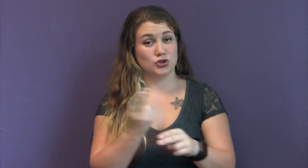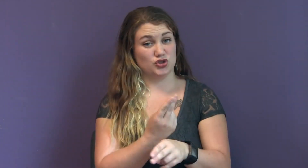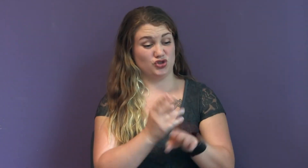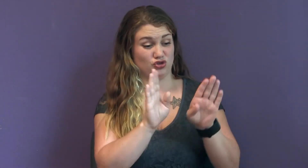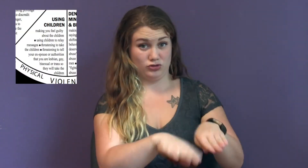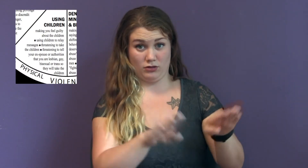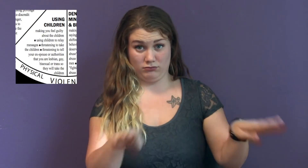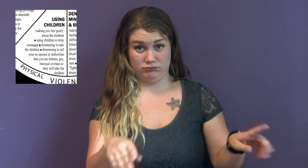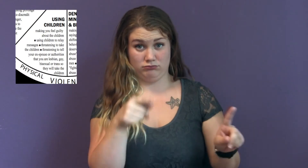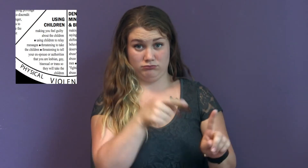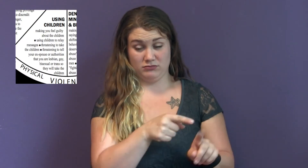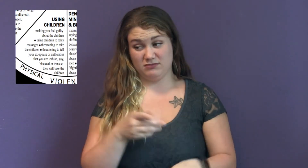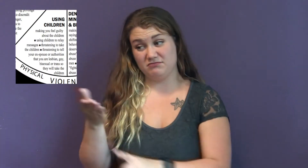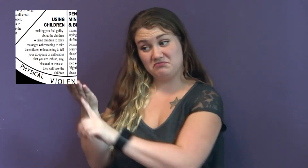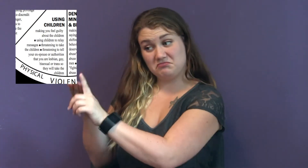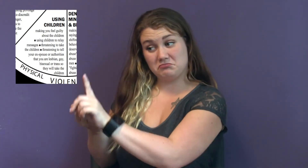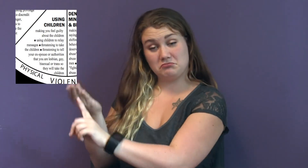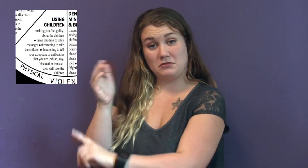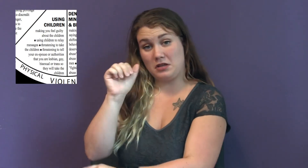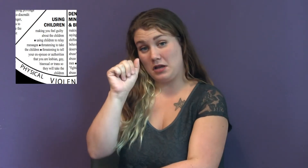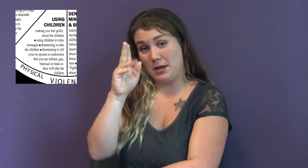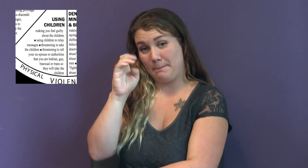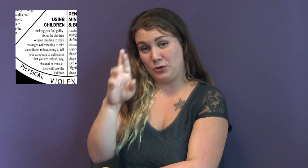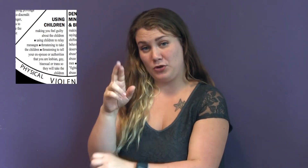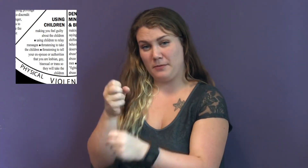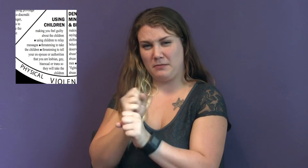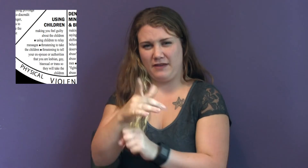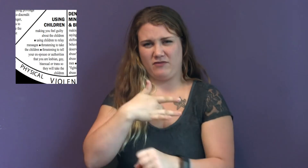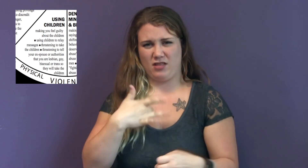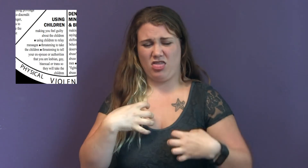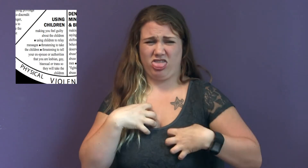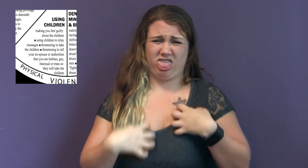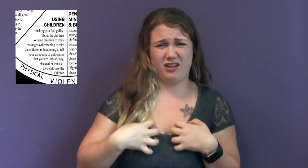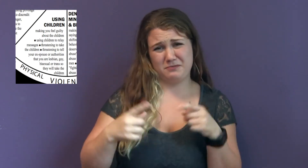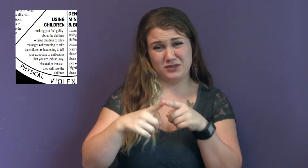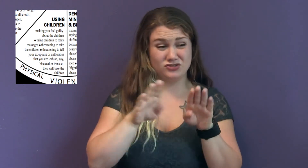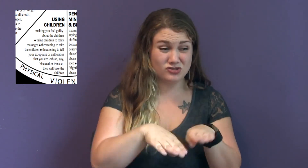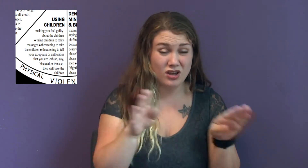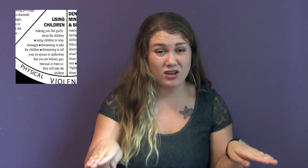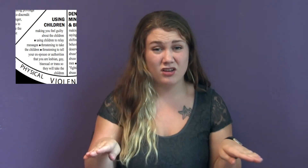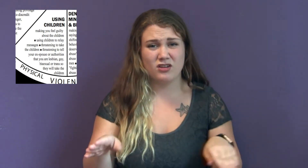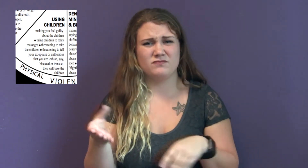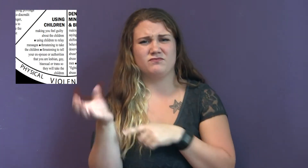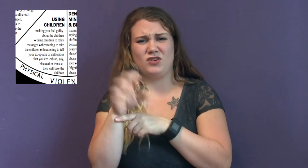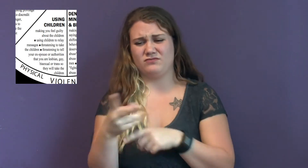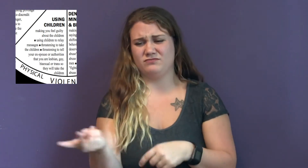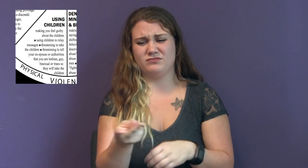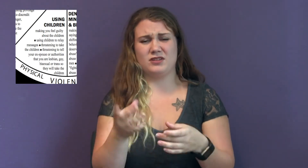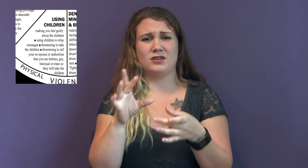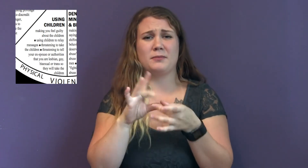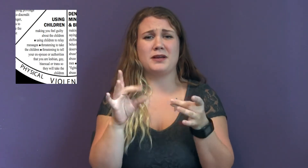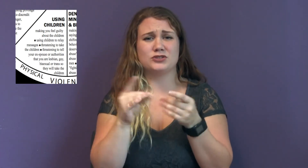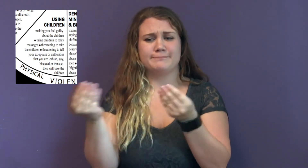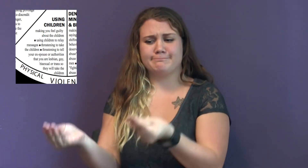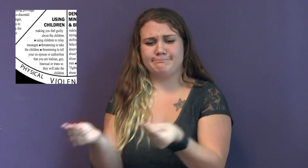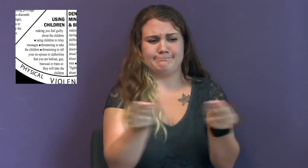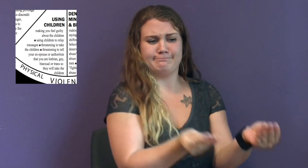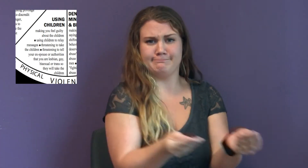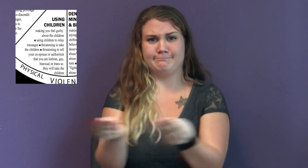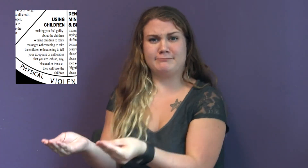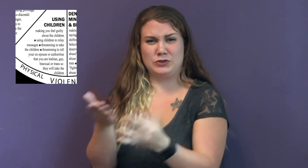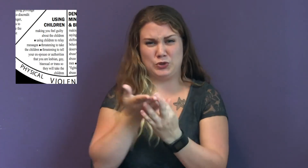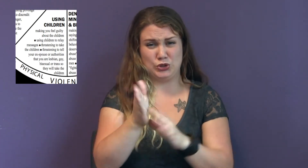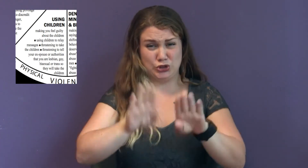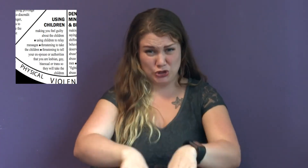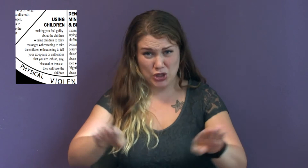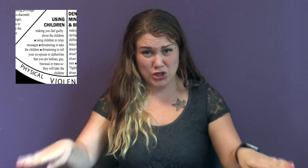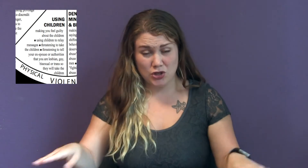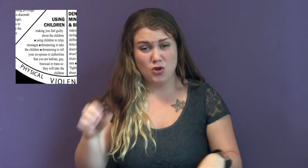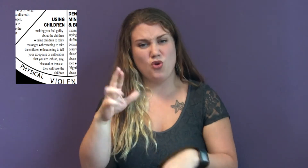Using children: An abuser makes you feel guilty about the children, uses them to relay messages,